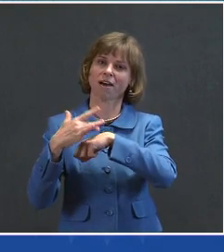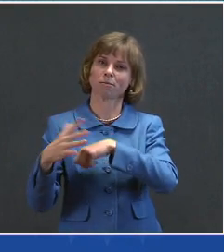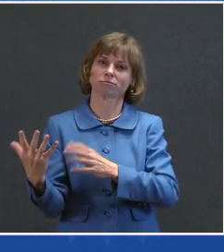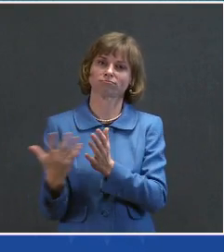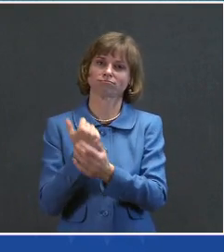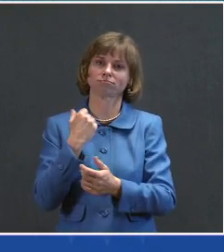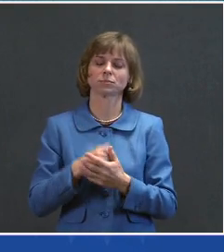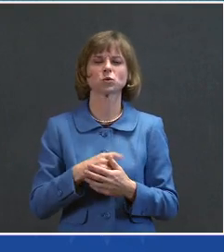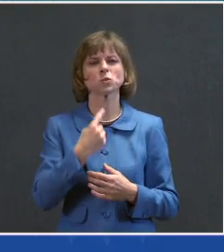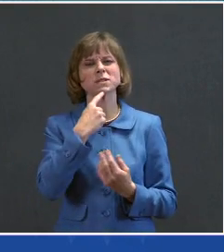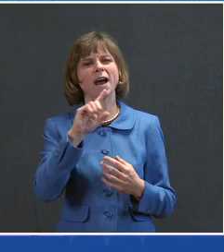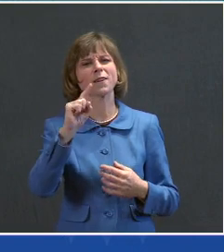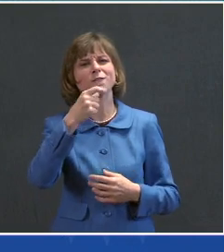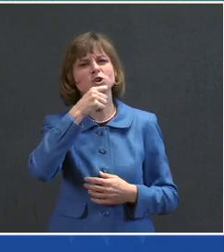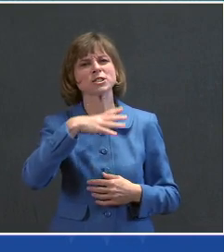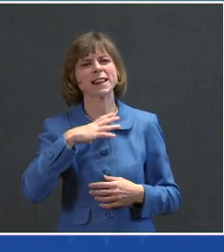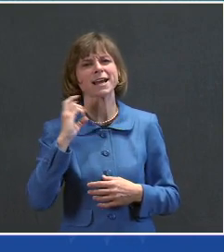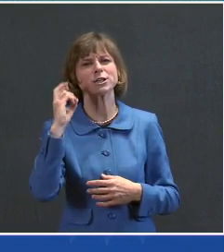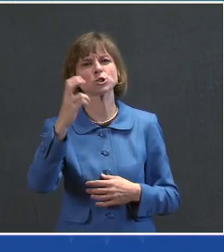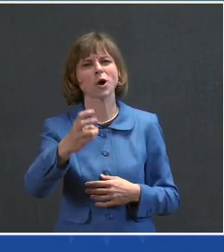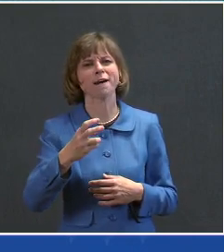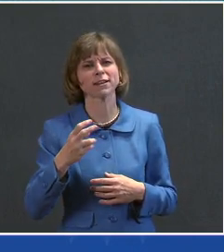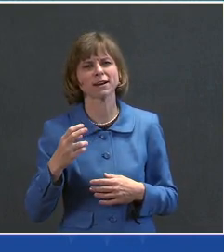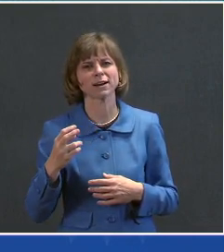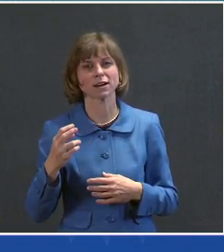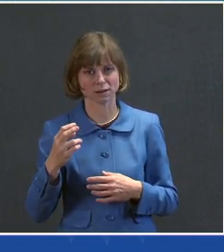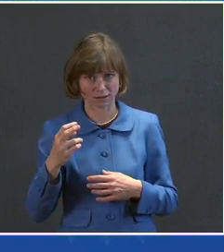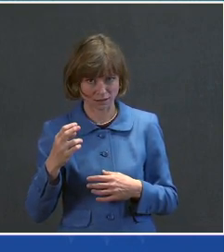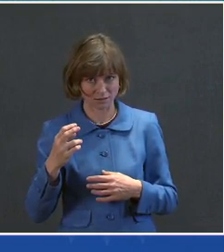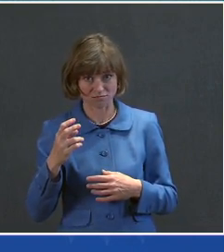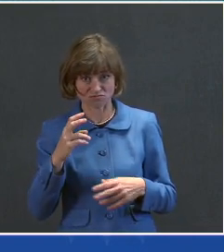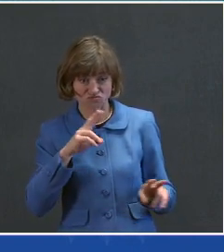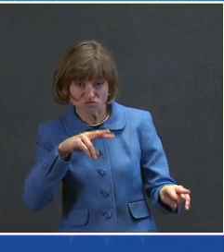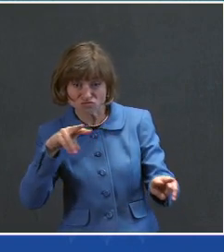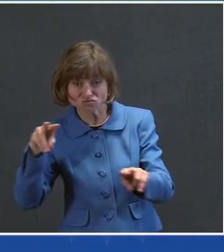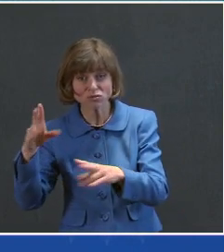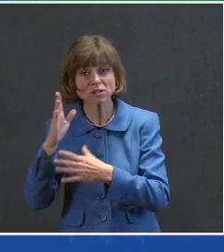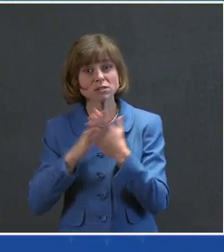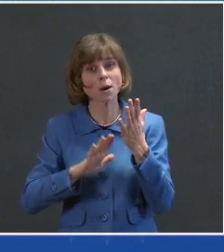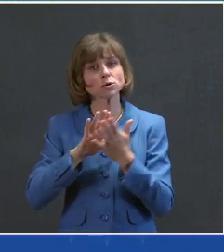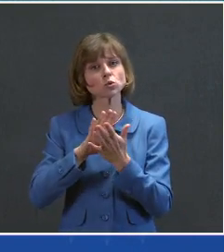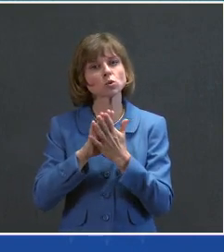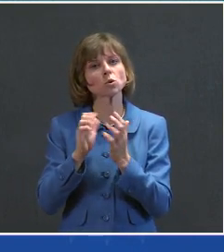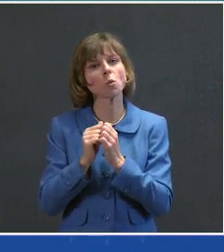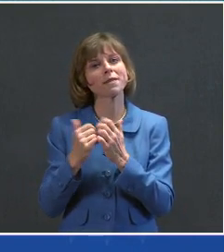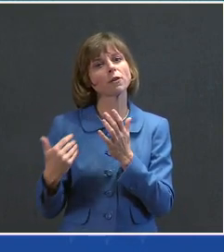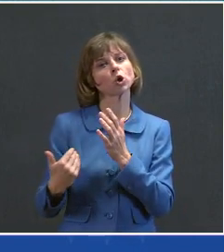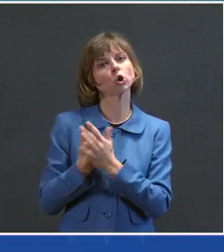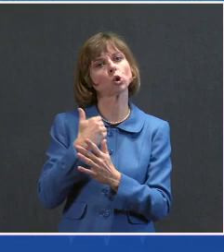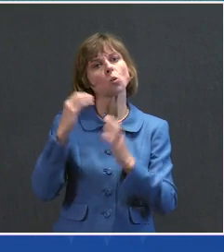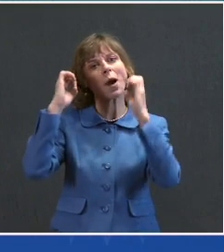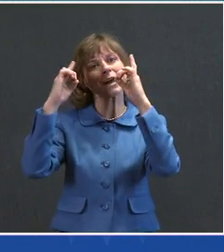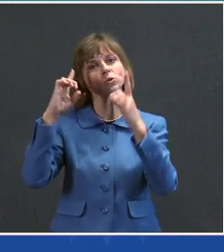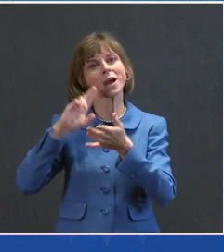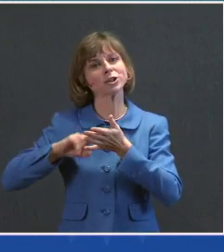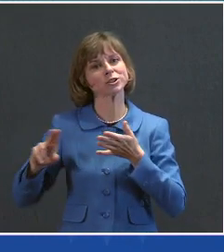You mentioned her travel. She is set tomorrow to go out and tour some schools with the new Education Secretary. Ms. Psaki: She is. The Press: I'm wondering if you have any additional preview on this.